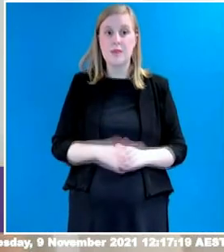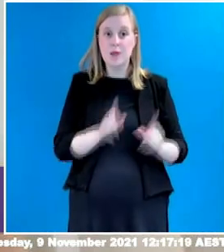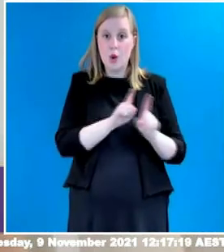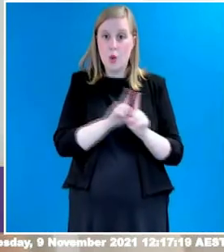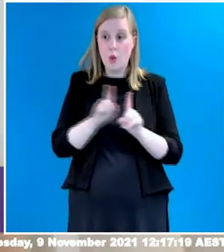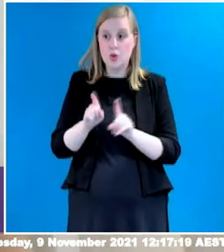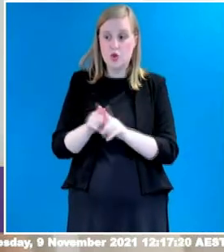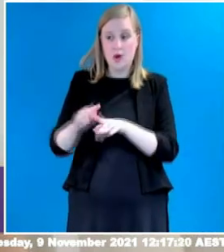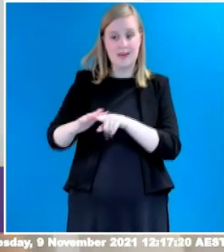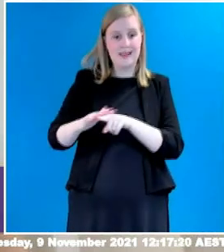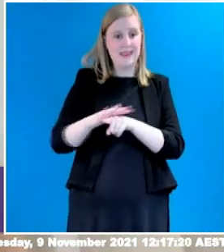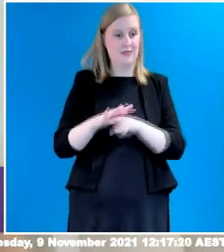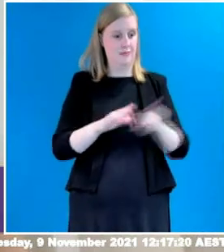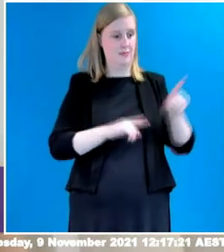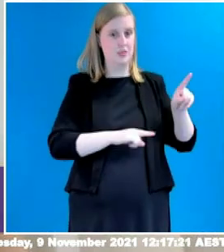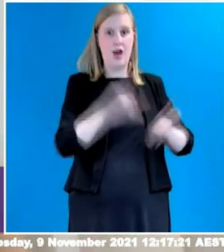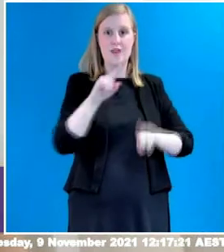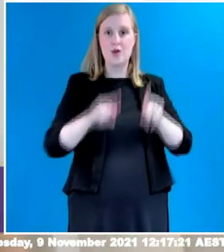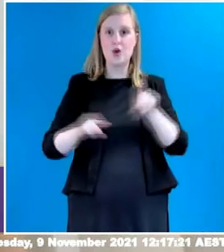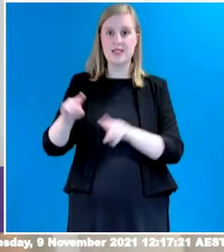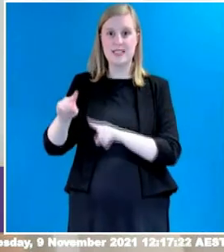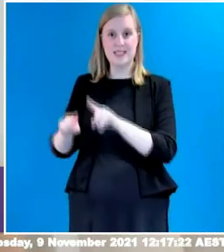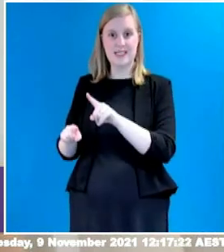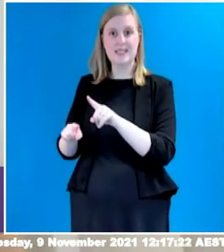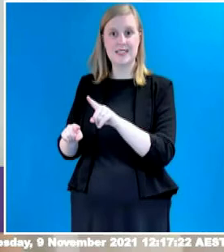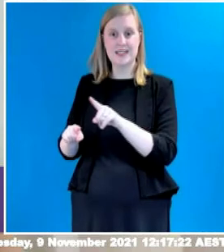What we actually know --- and there is plenty of research about this in other